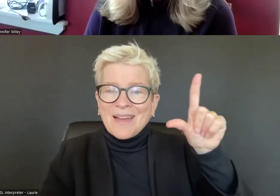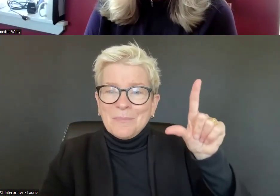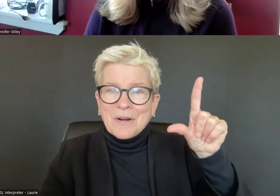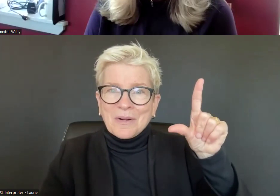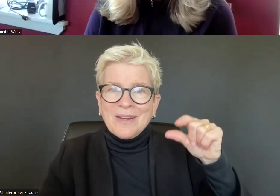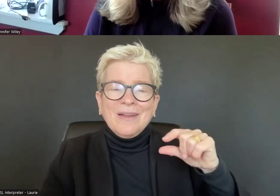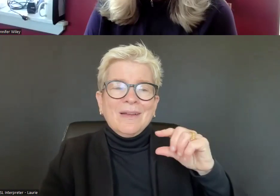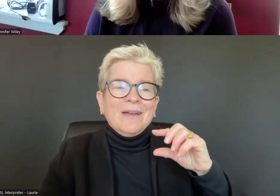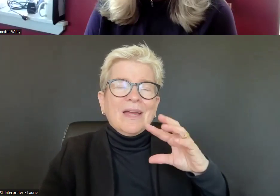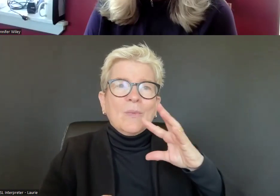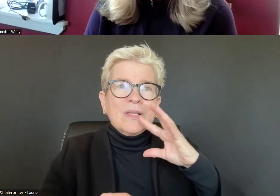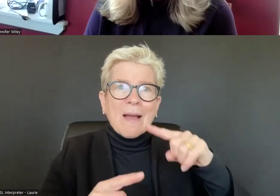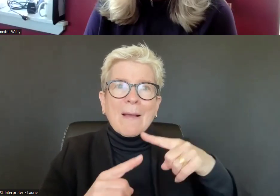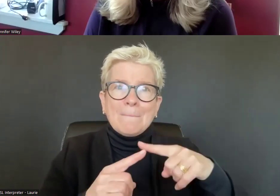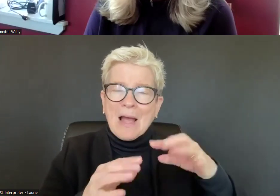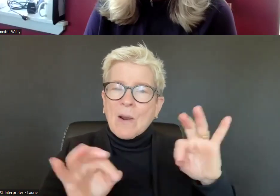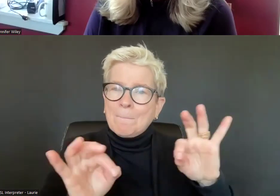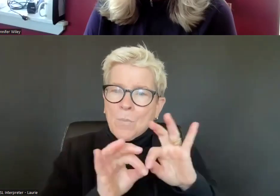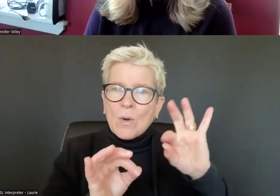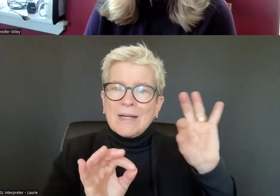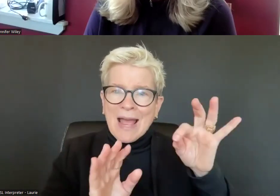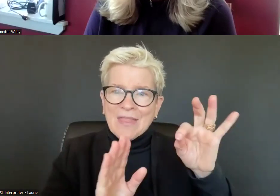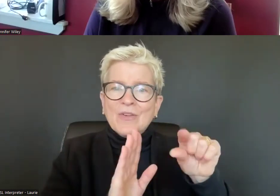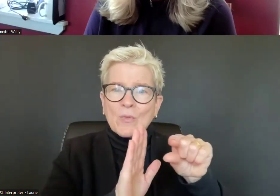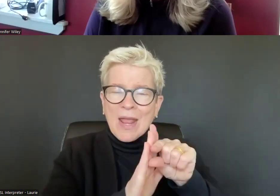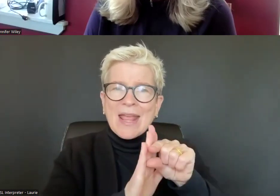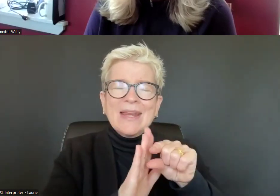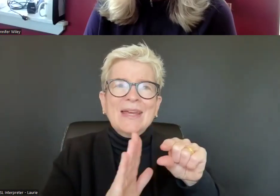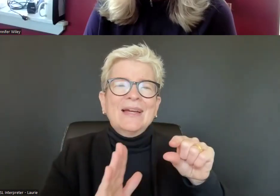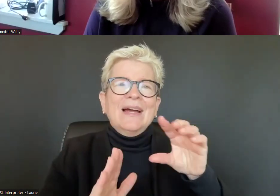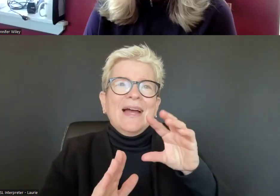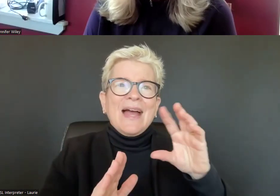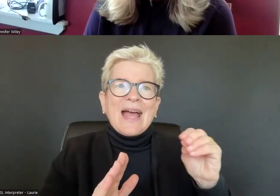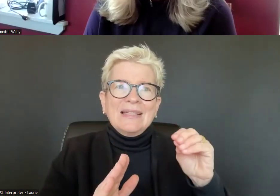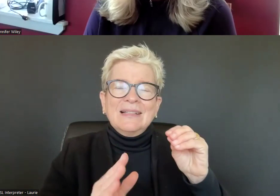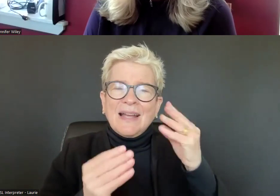of ninth grade and give them a little bit of statistics, the new survey and just kind of